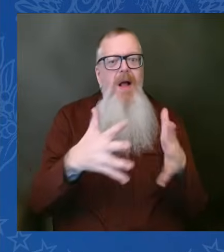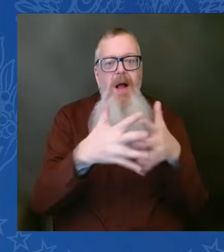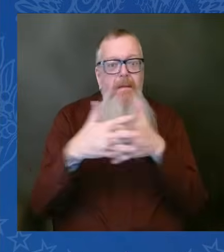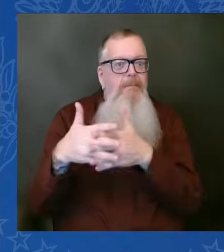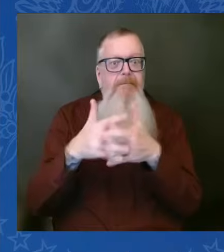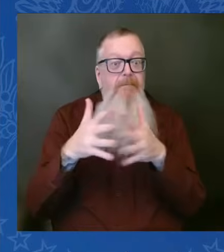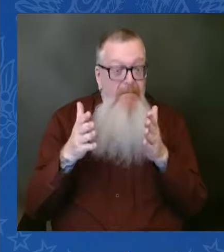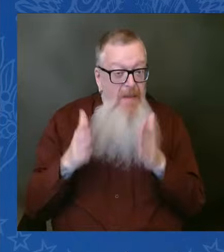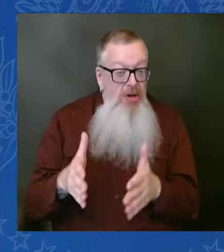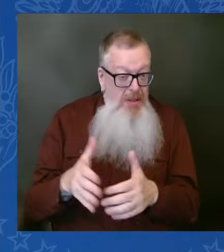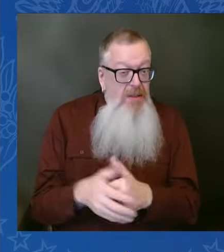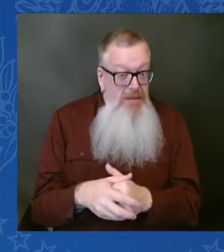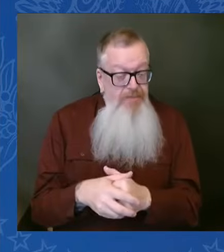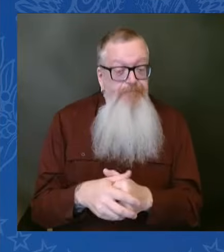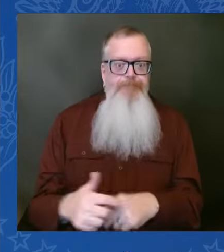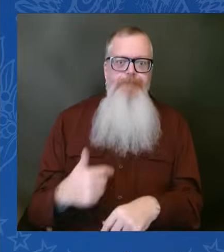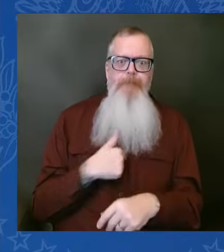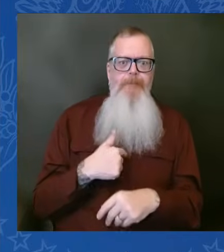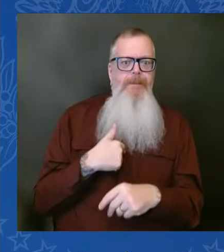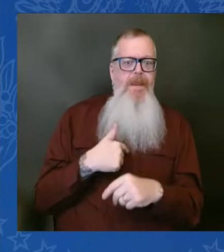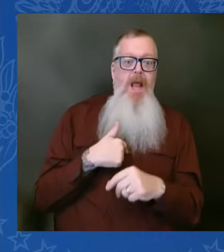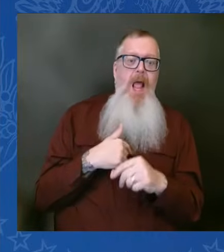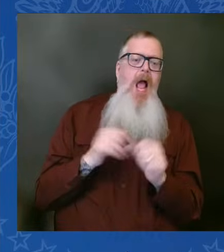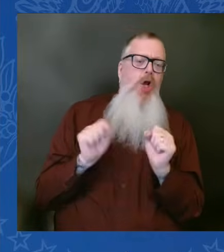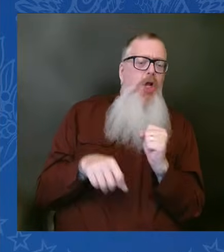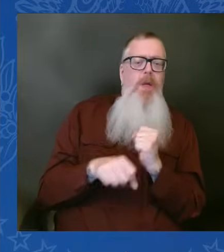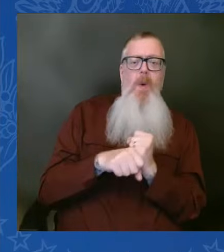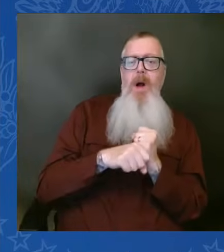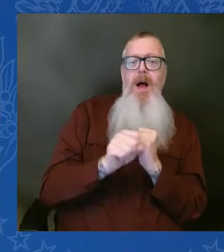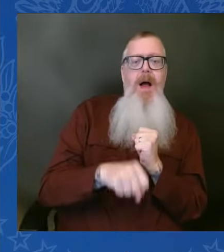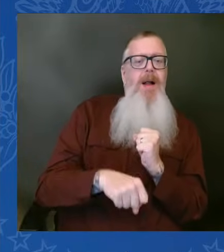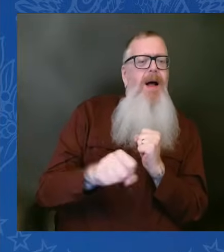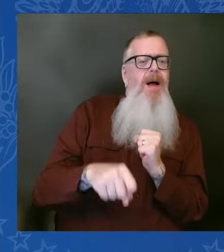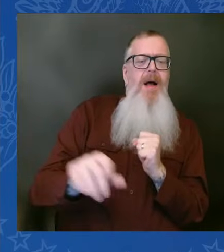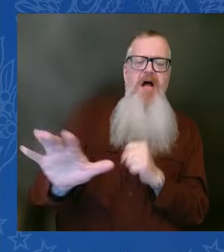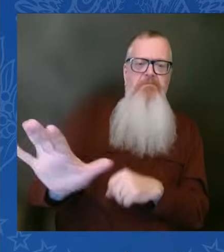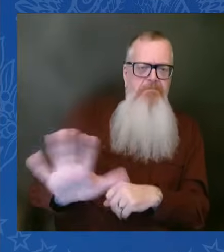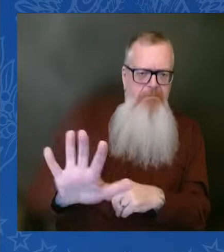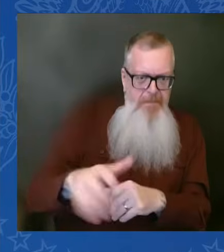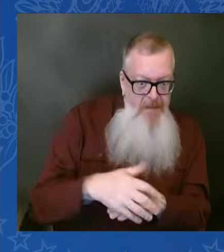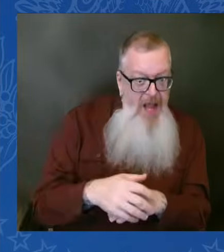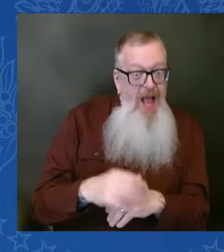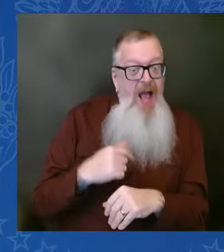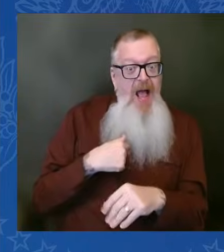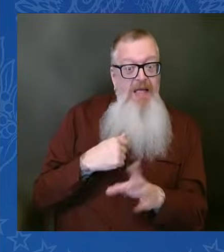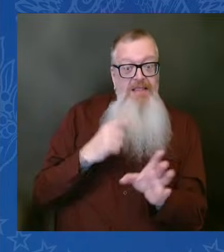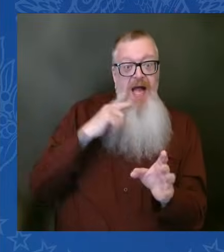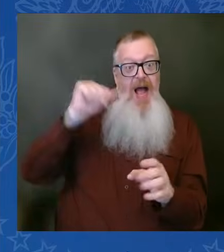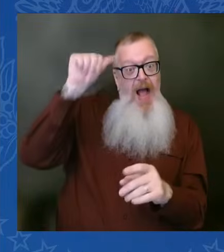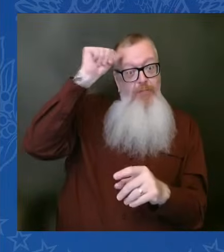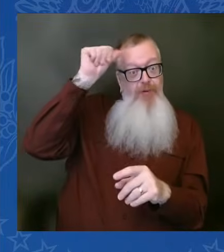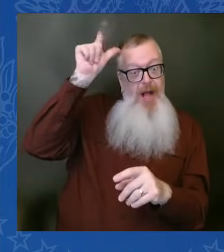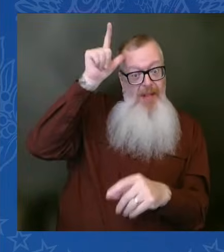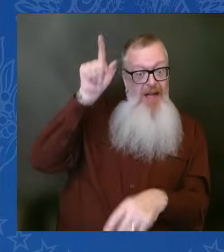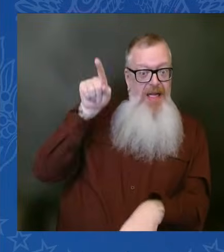but you go back to the laws Lincoln pass- -- Lincoln, my lord -- if you go back to the laws that Roosevelt passed about allowing unions to resist